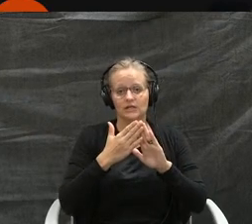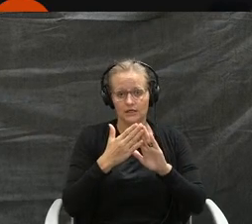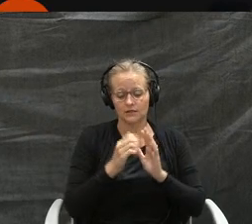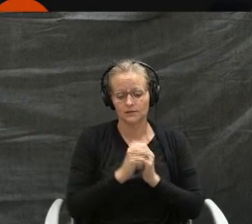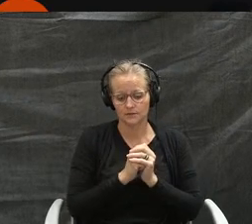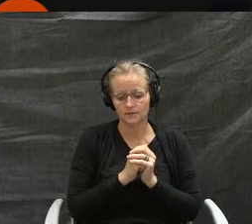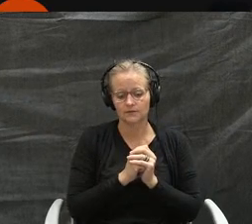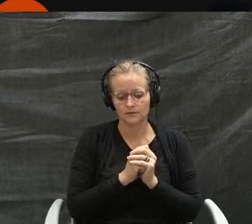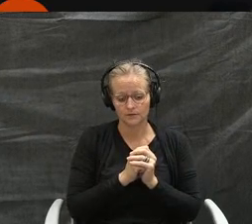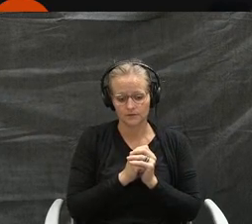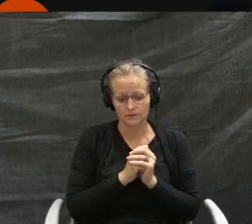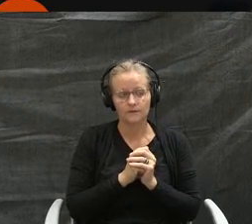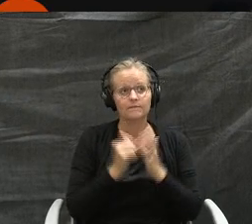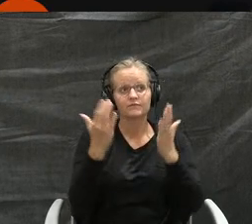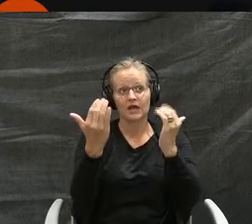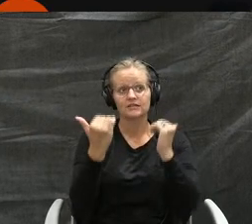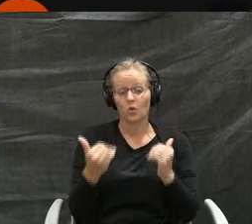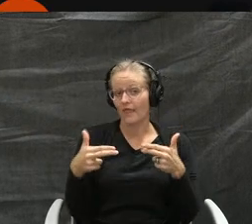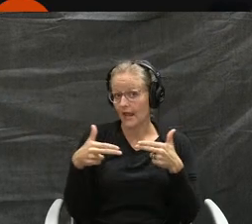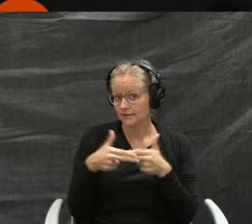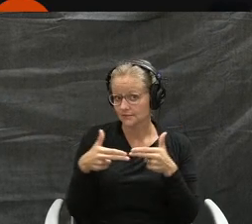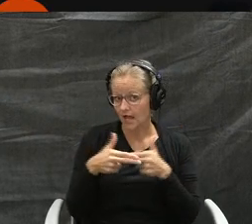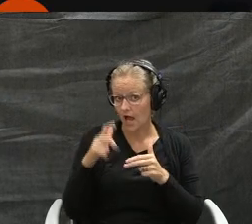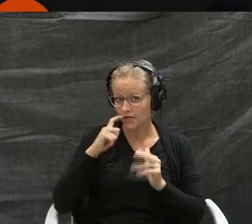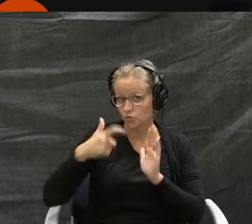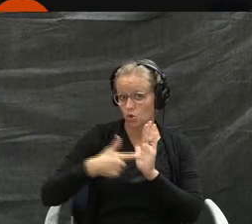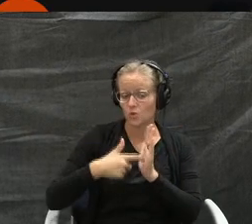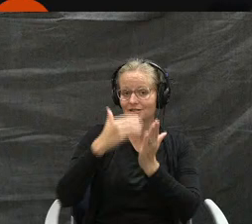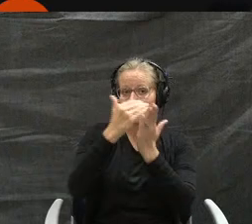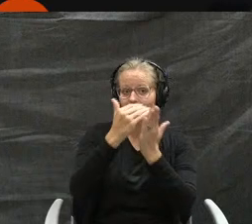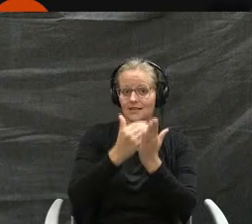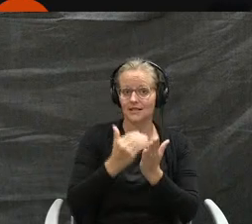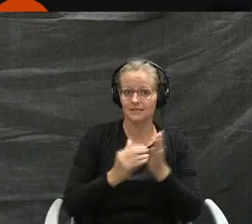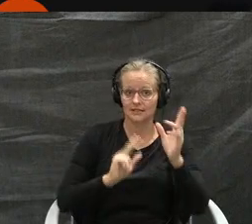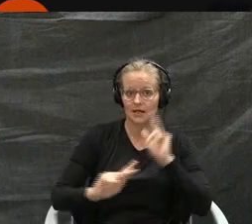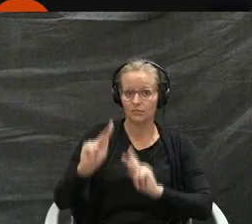Next slide you will see on the list of people who worked